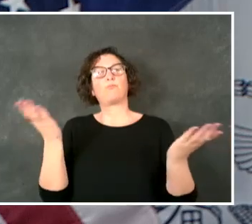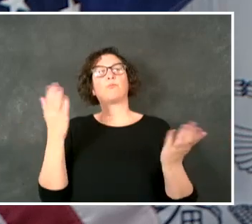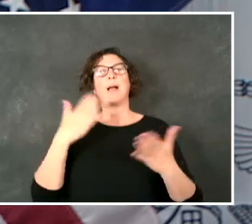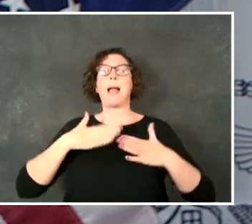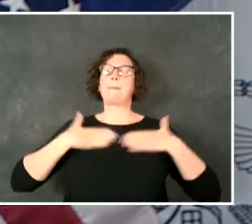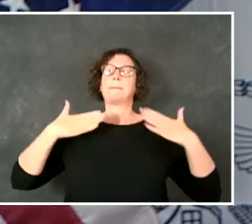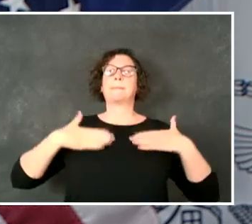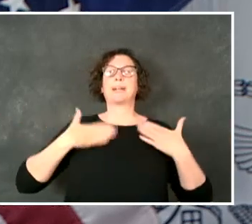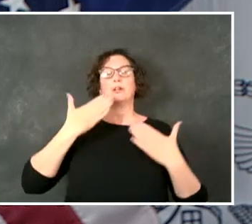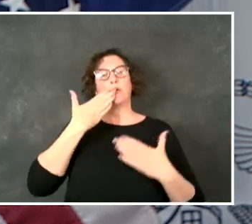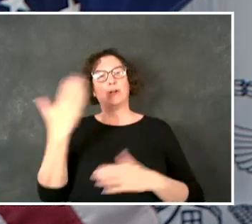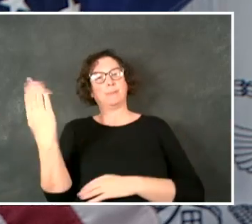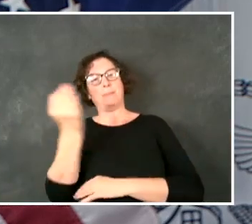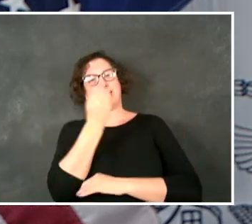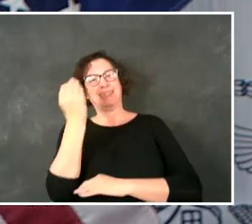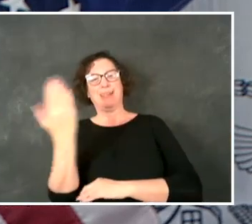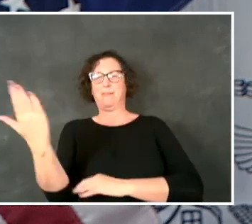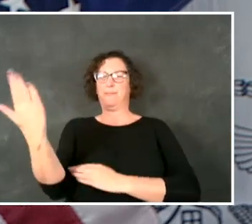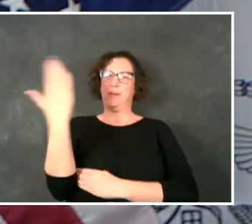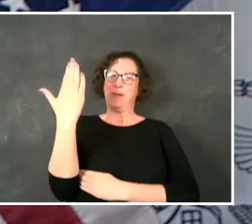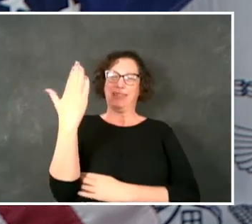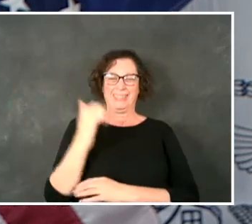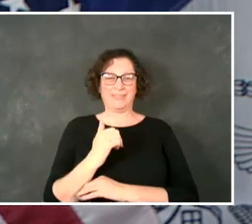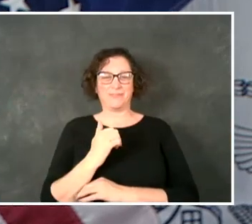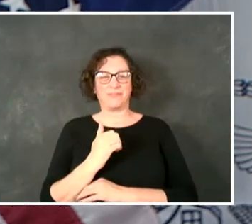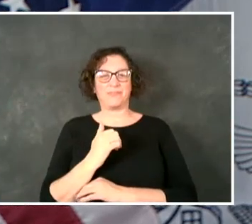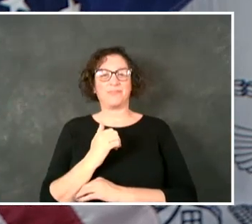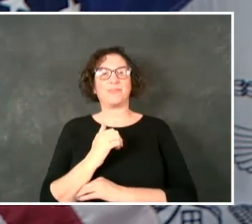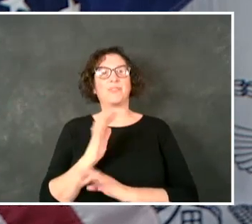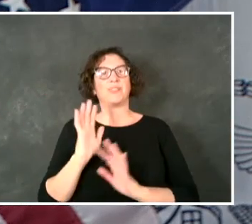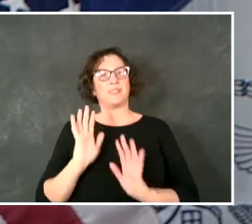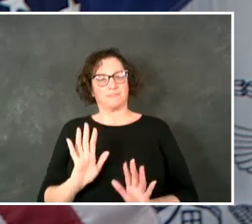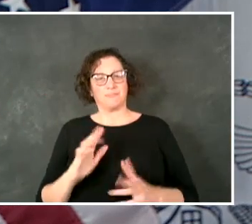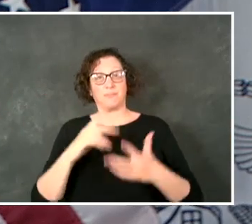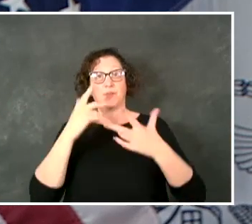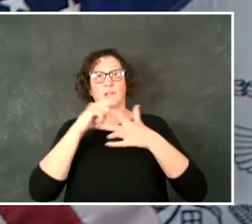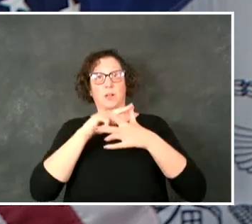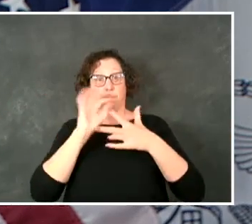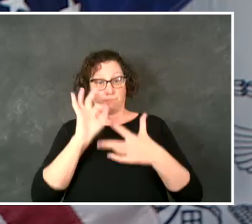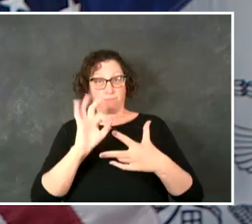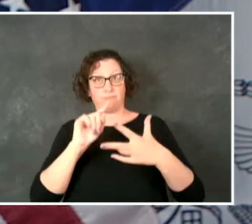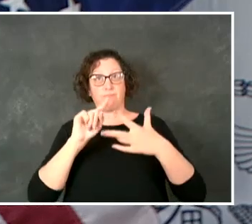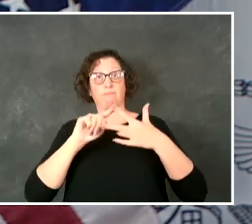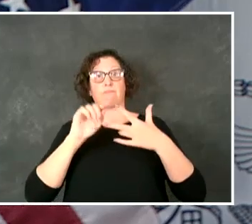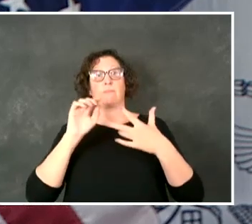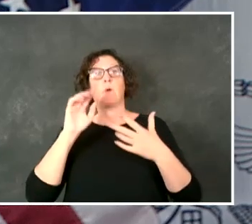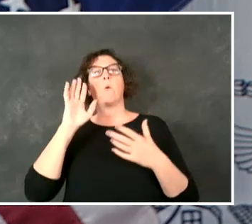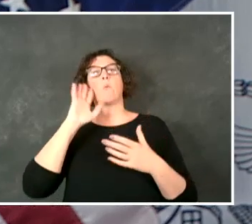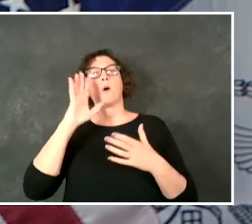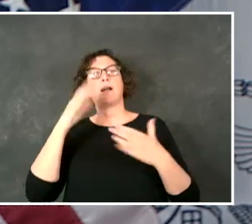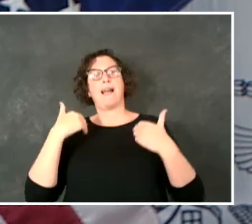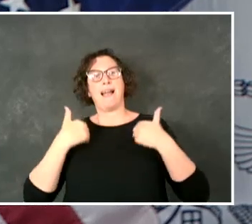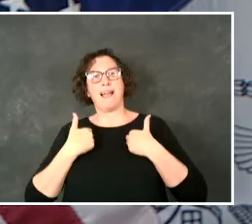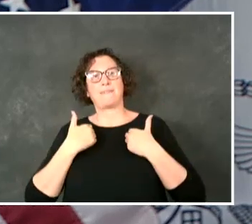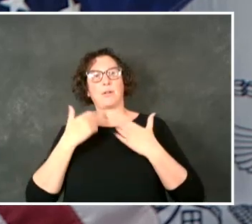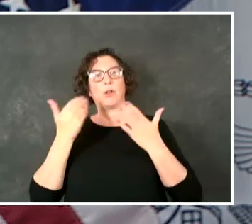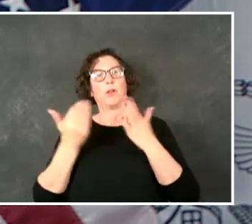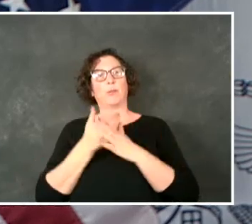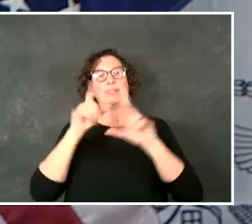THING TO HAVE A GOOD MONDAY MORNING. WE'RE HAVING A GOOD MONDAY MORNING. WE'RE TAKING A BIG STEP FORWARD RHEE IWTH